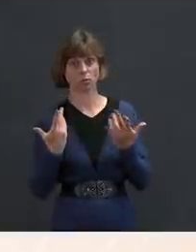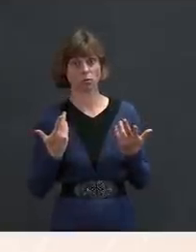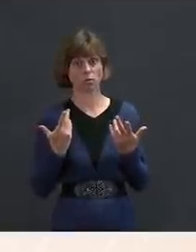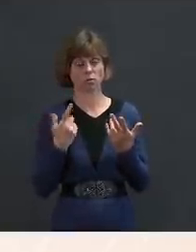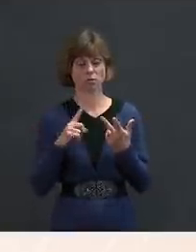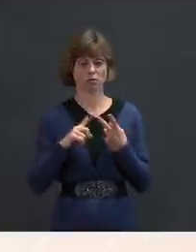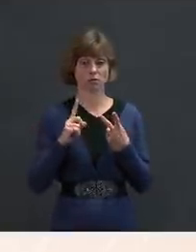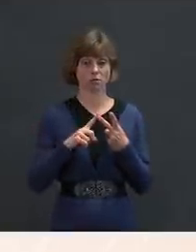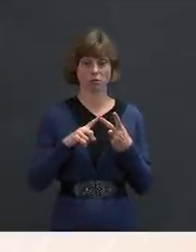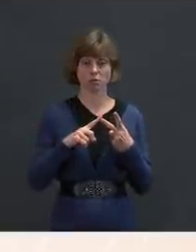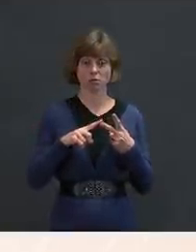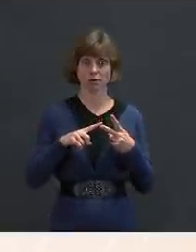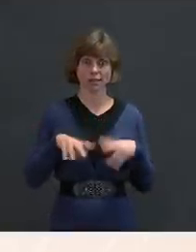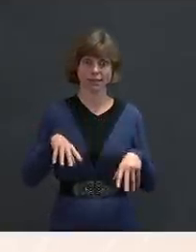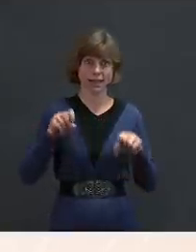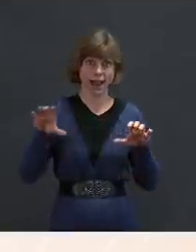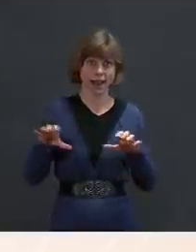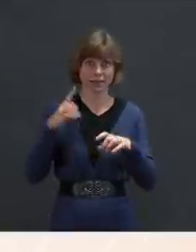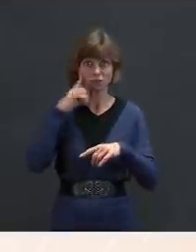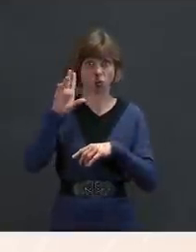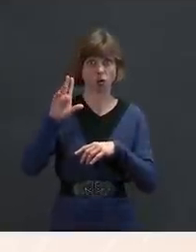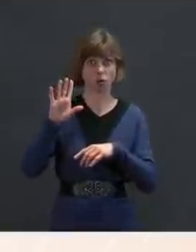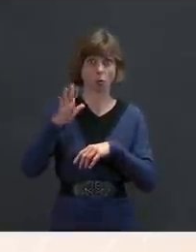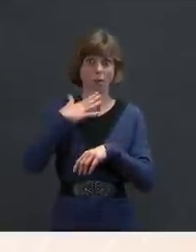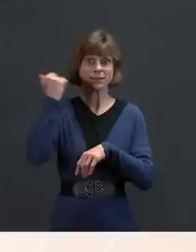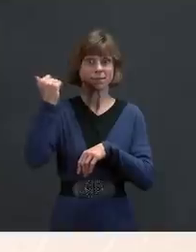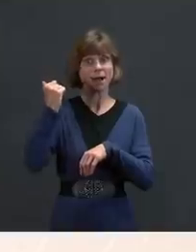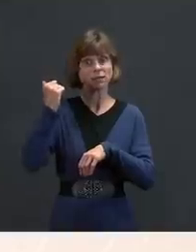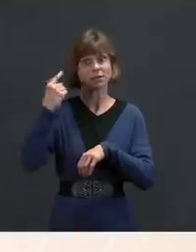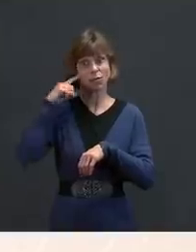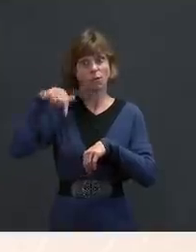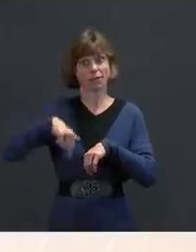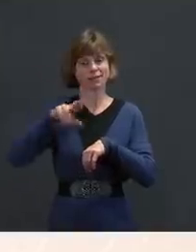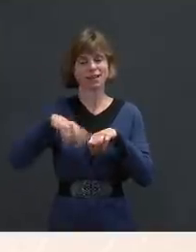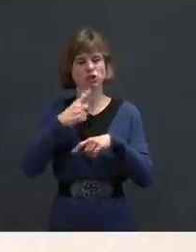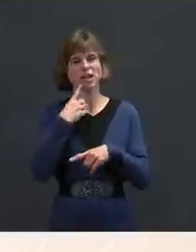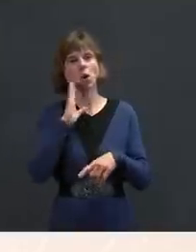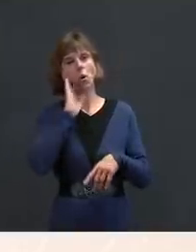But he said in 2019, "We're going to…make them pay the price" -- Saudi leaders.